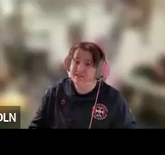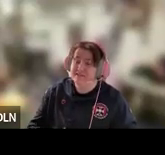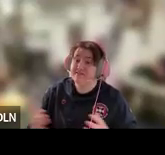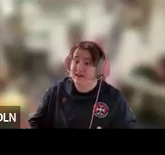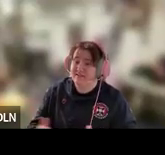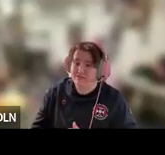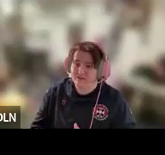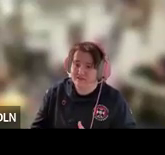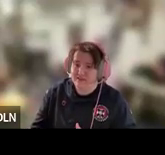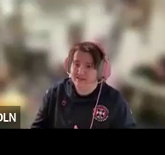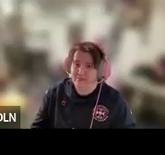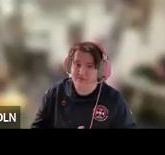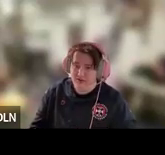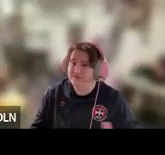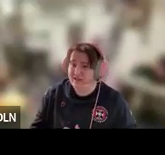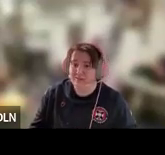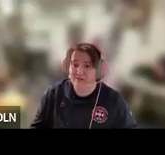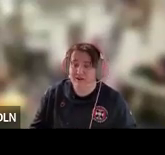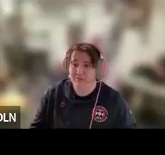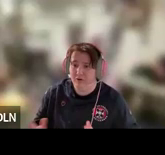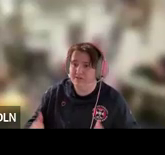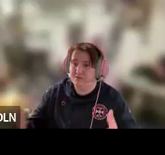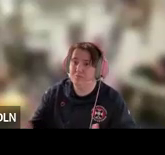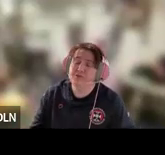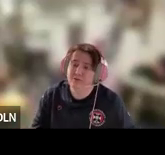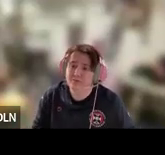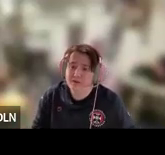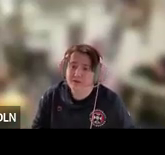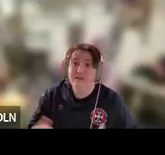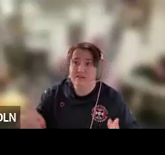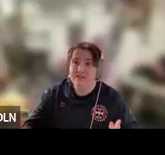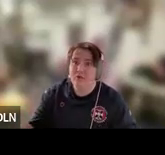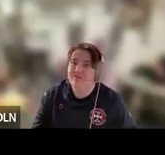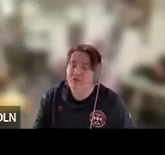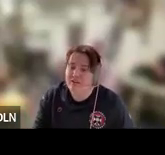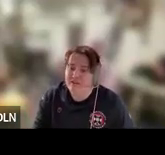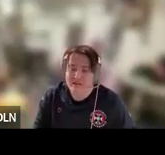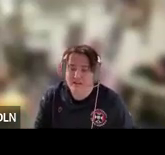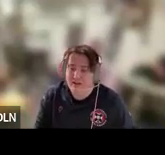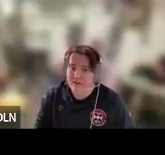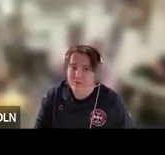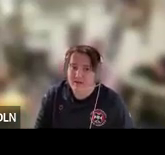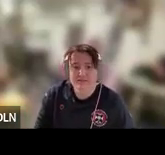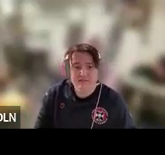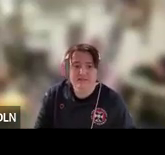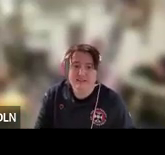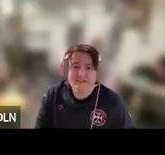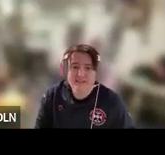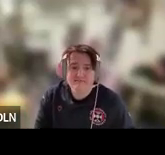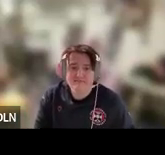Since, as Chris has said before, that can be very important to, you know, going forward in any kind of complaint. Next slide.